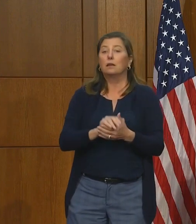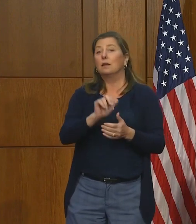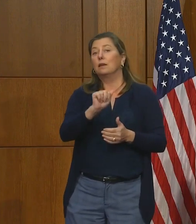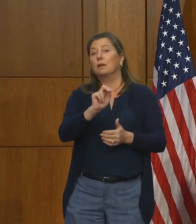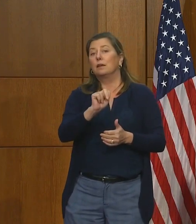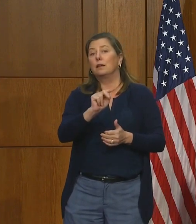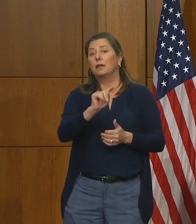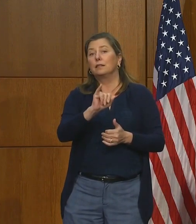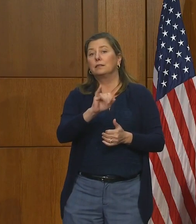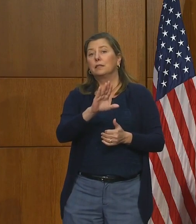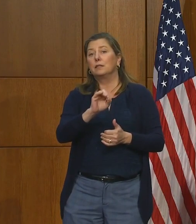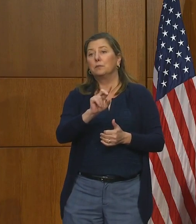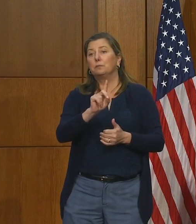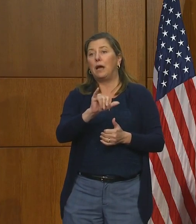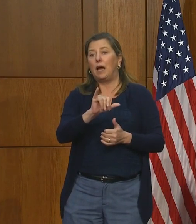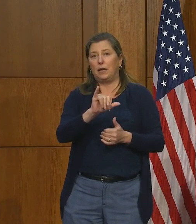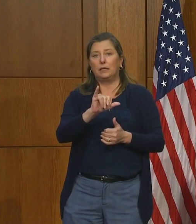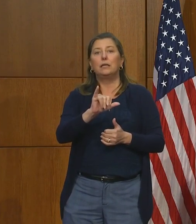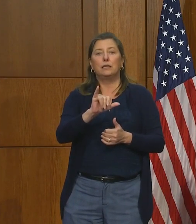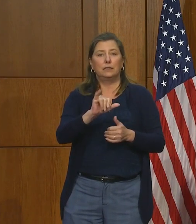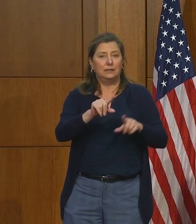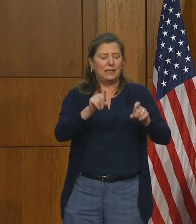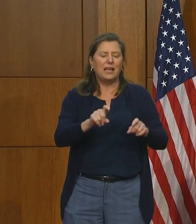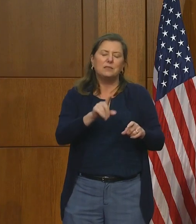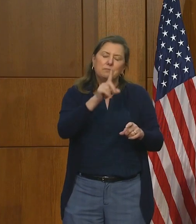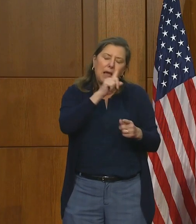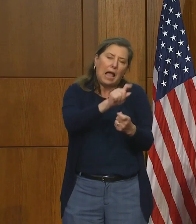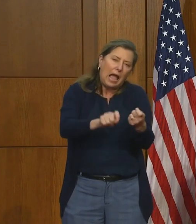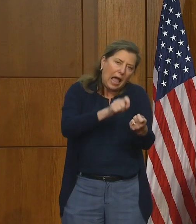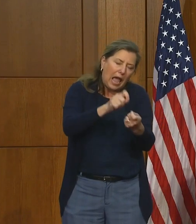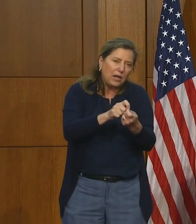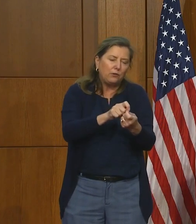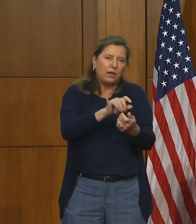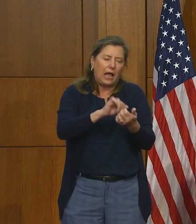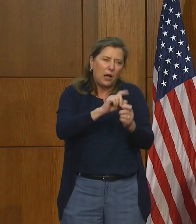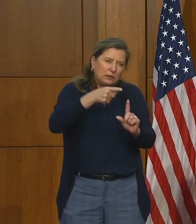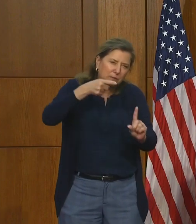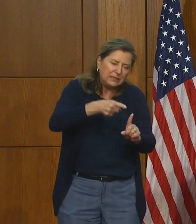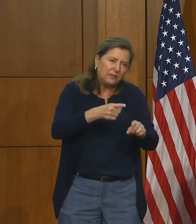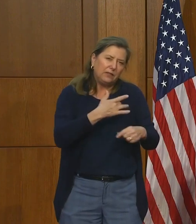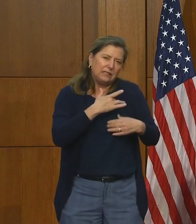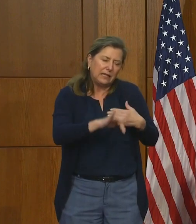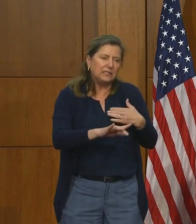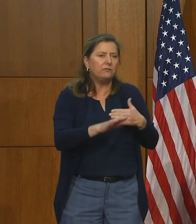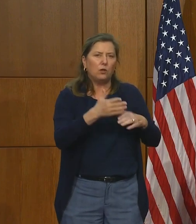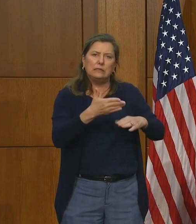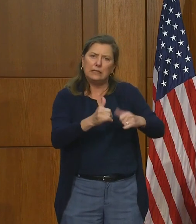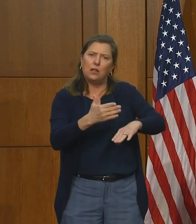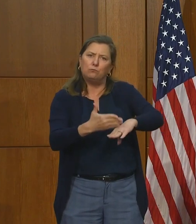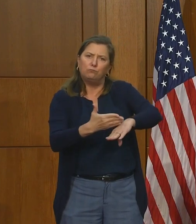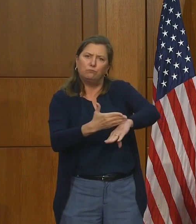THEY WE USED THE ANTIBODY TESTS